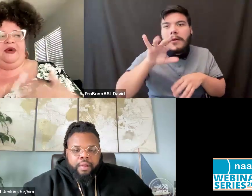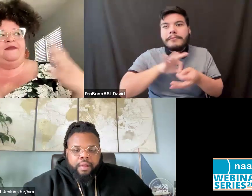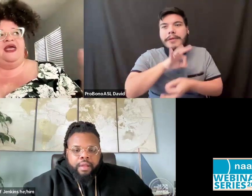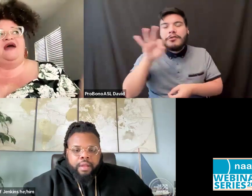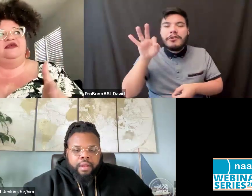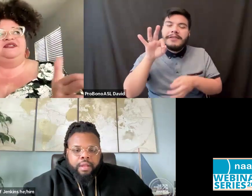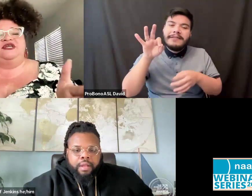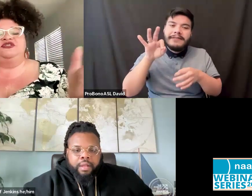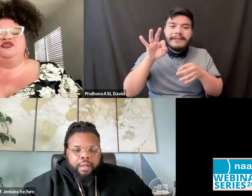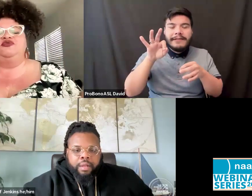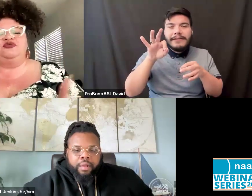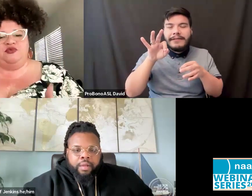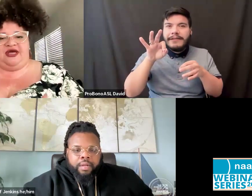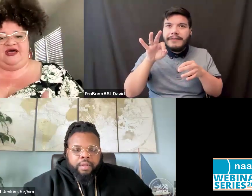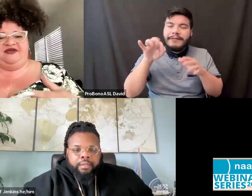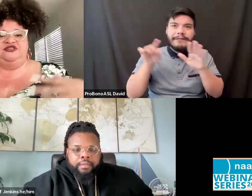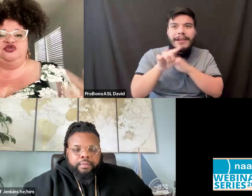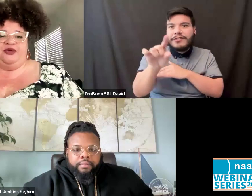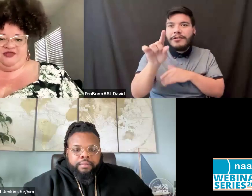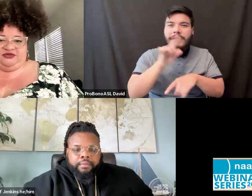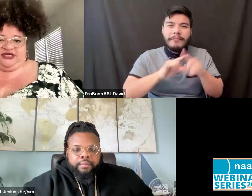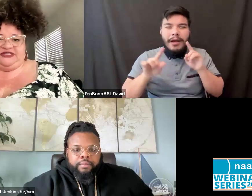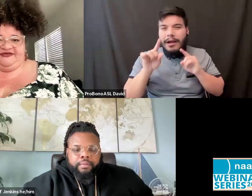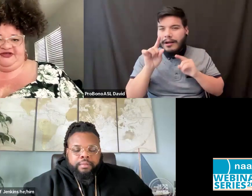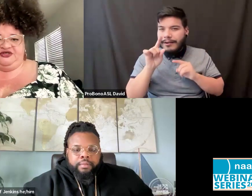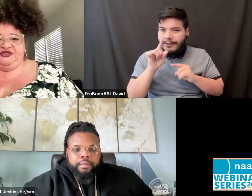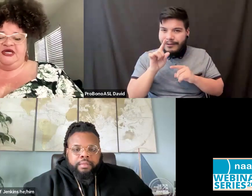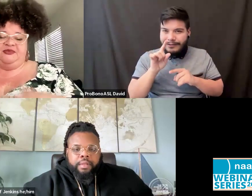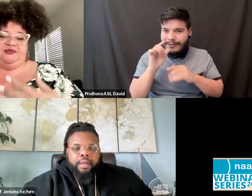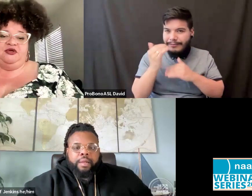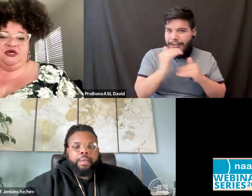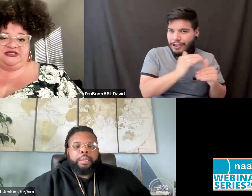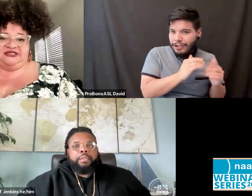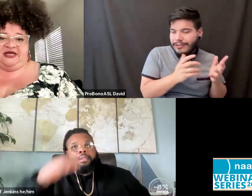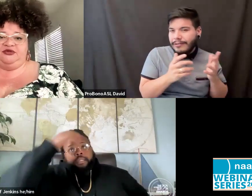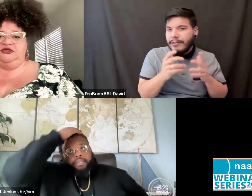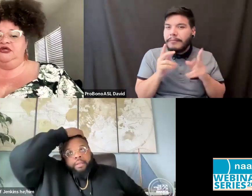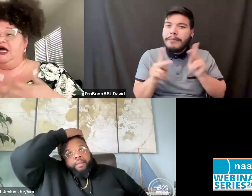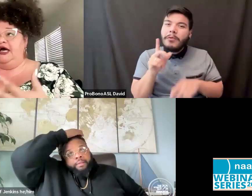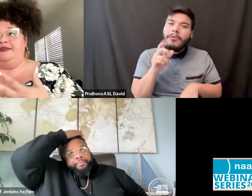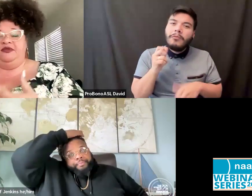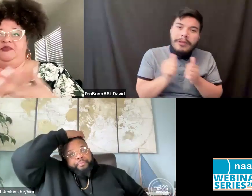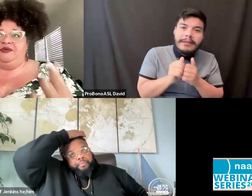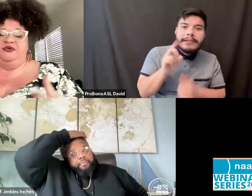but may have limitations you don't have in doing those kinds of adventures? People who are disabled or, you know, people